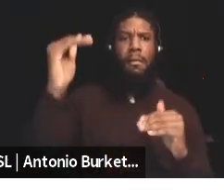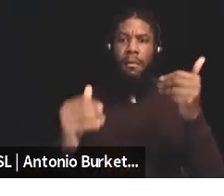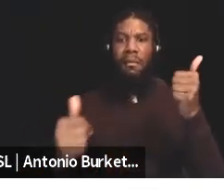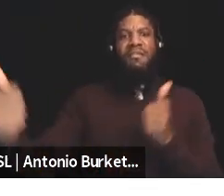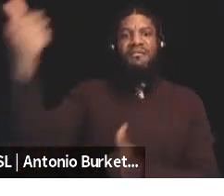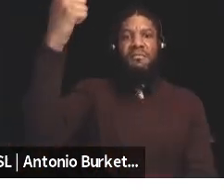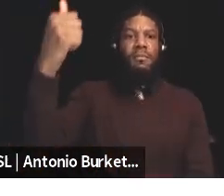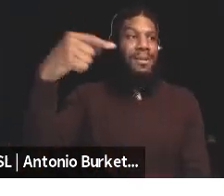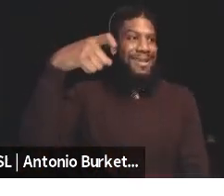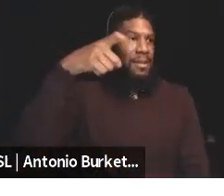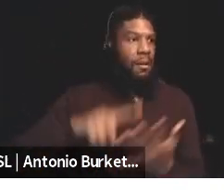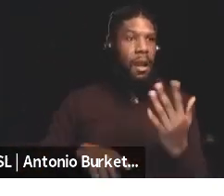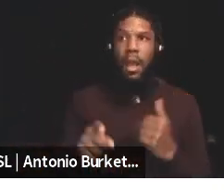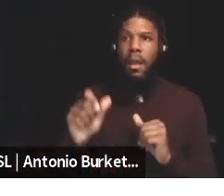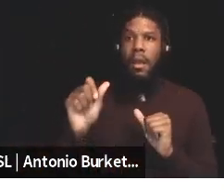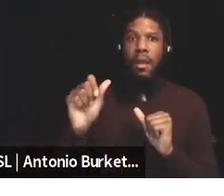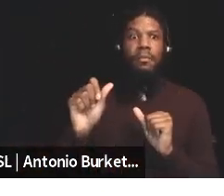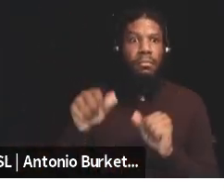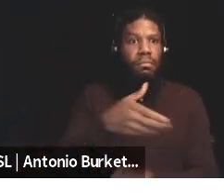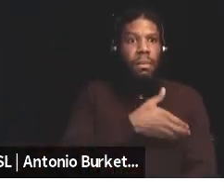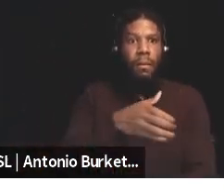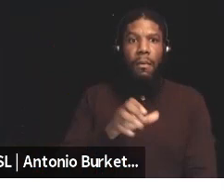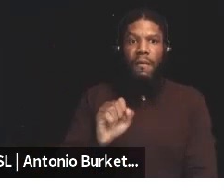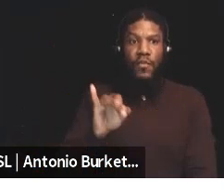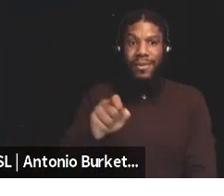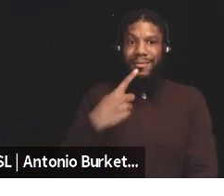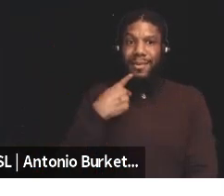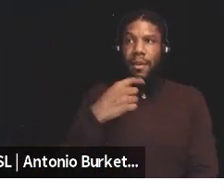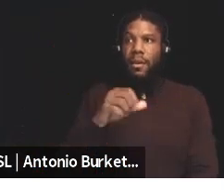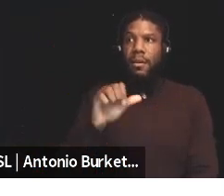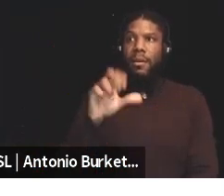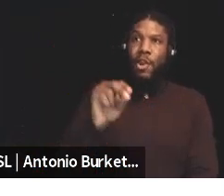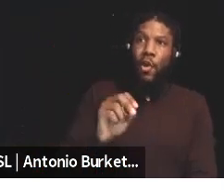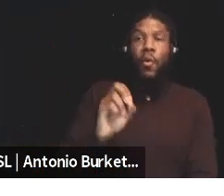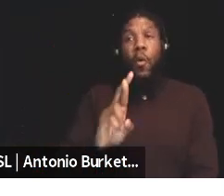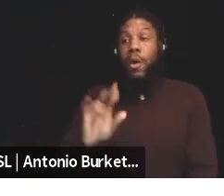think that your approach of saying "yes, AND let's think about it this way" is really important. And